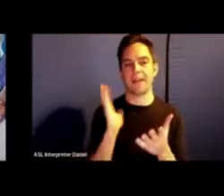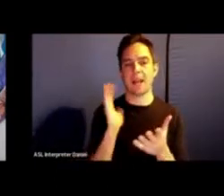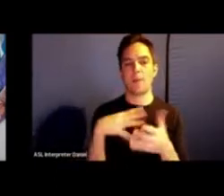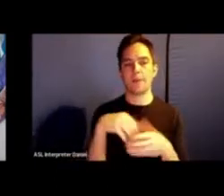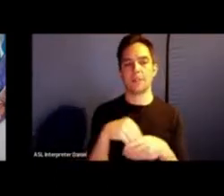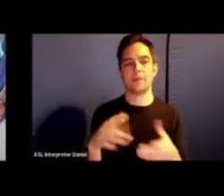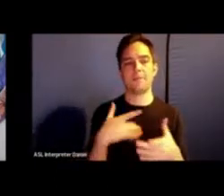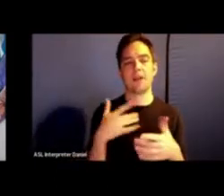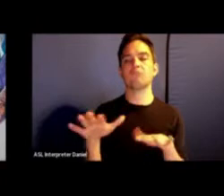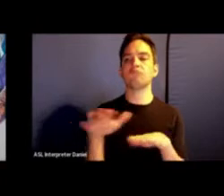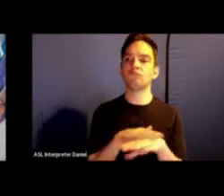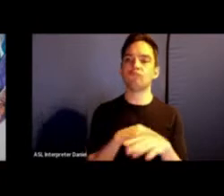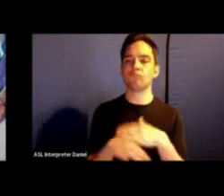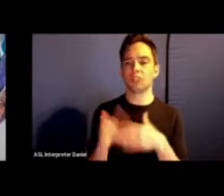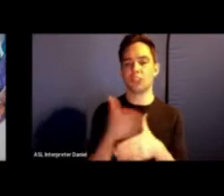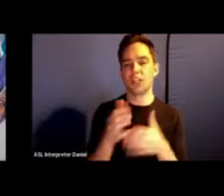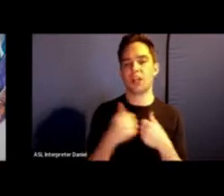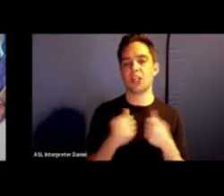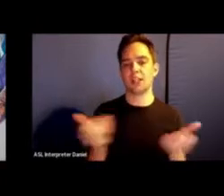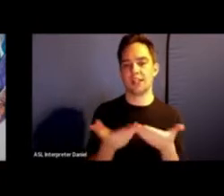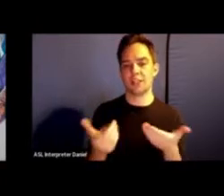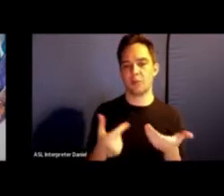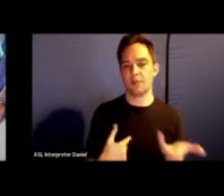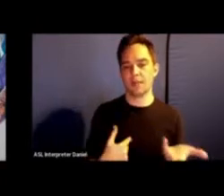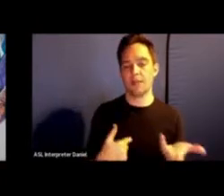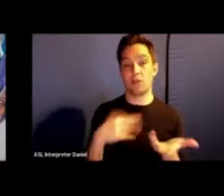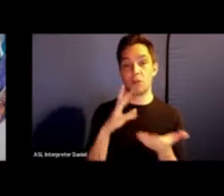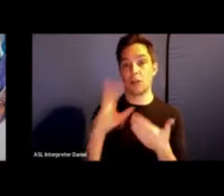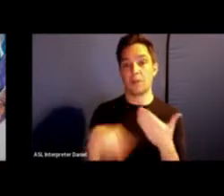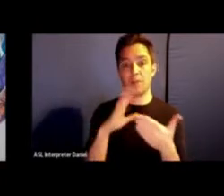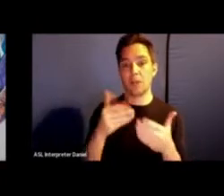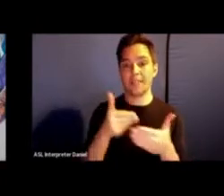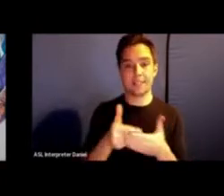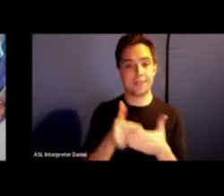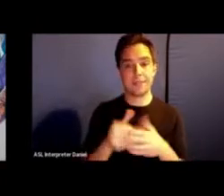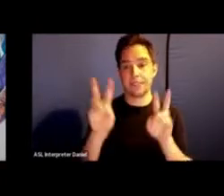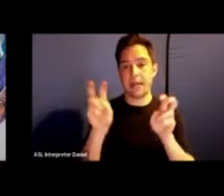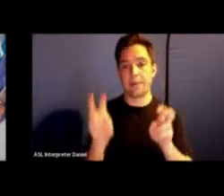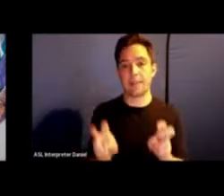ease to share things with me. I mean, we're talking about very intimate topics and care needs.